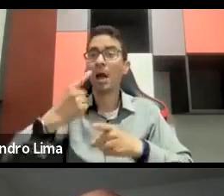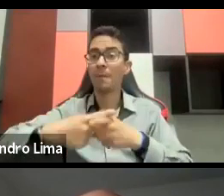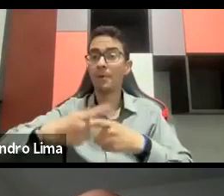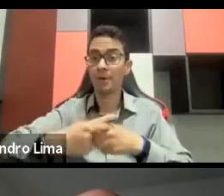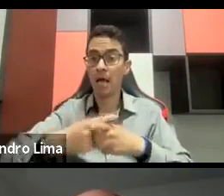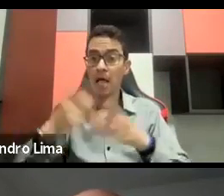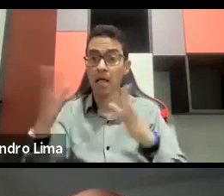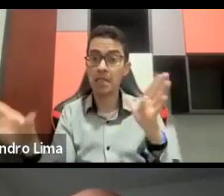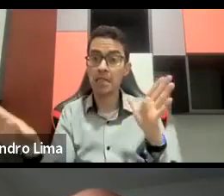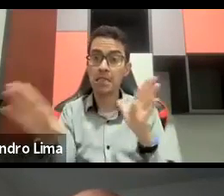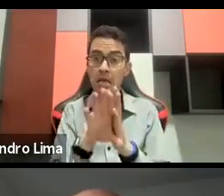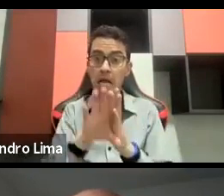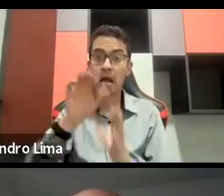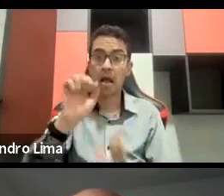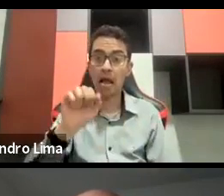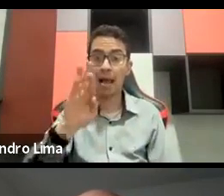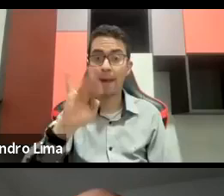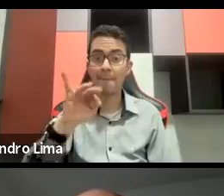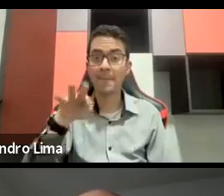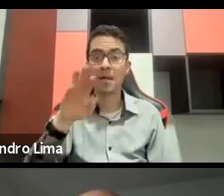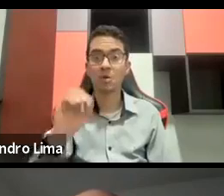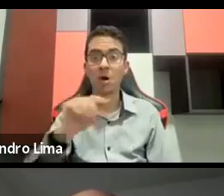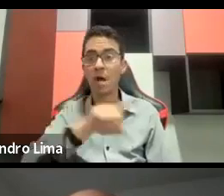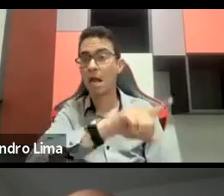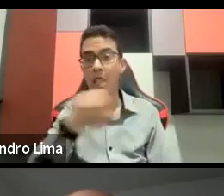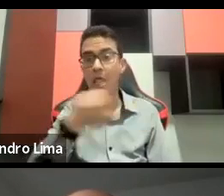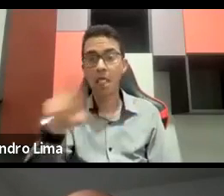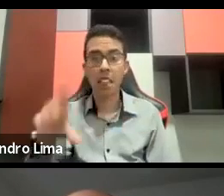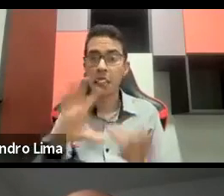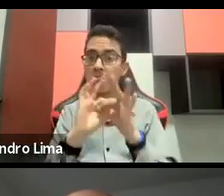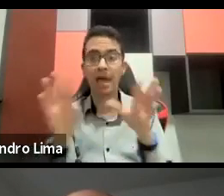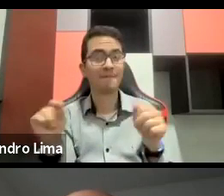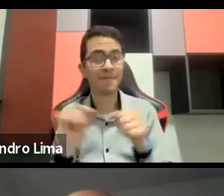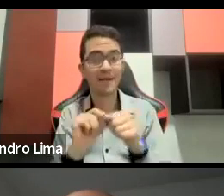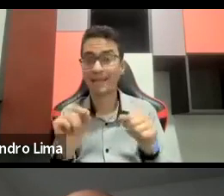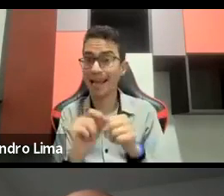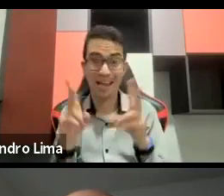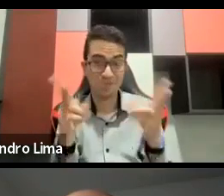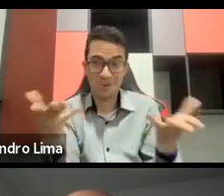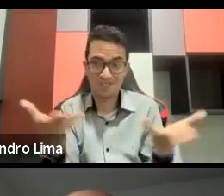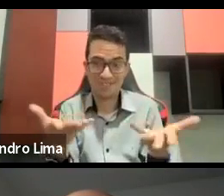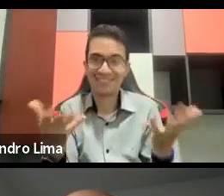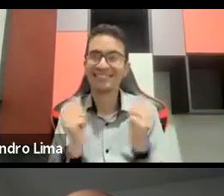to narratives, they do whatever they decide to kind of So, this they decide to kind of So, this